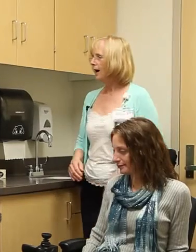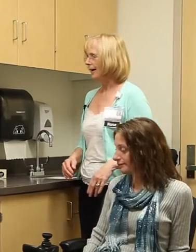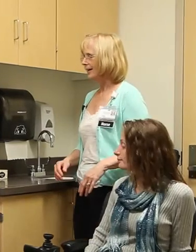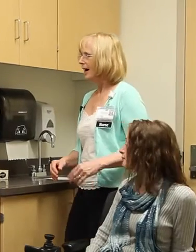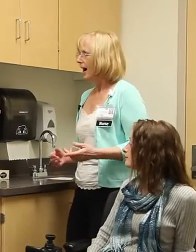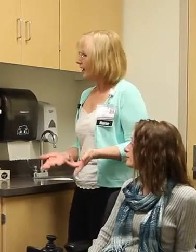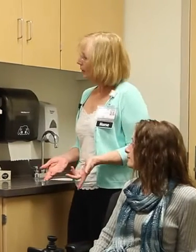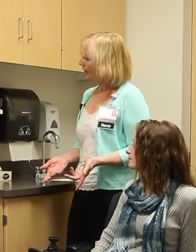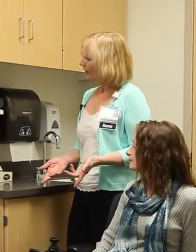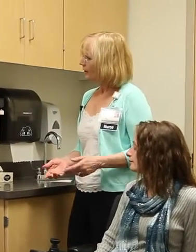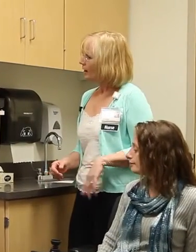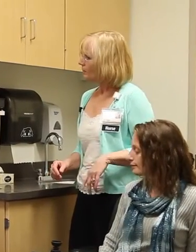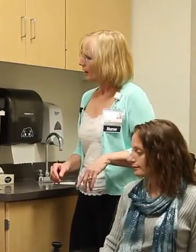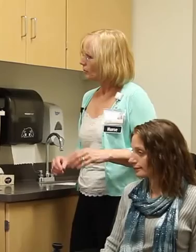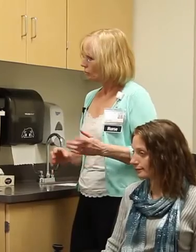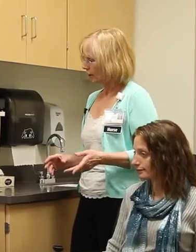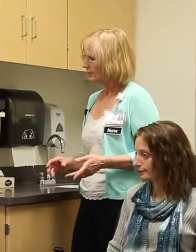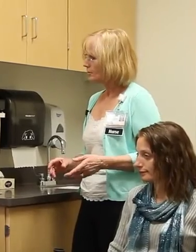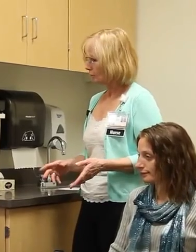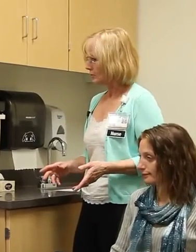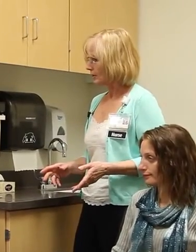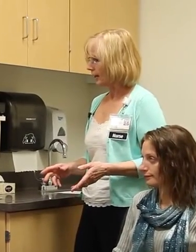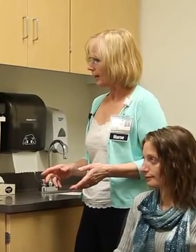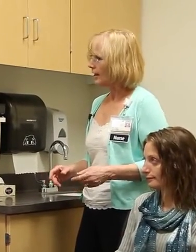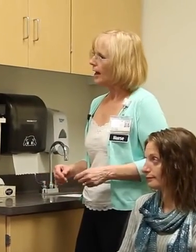Hi. I'm Ann. I'm Dr. Johnson's nurse today